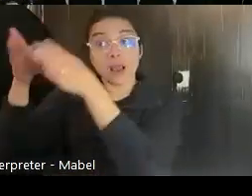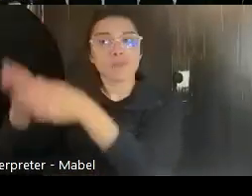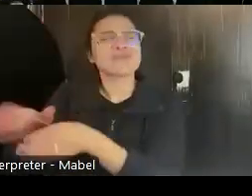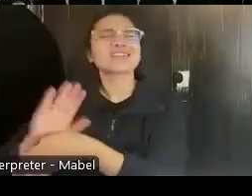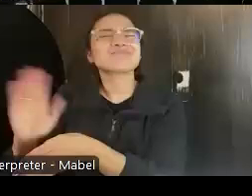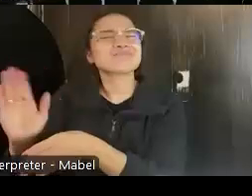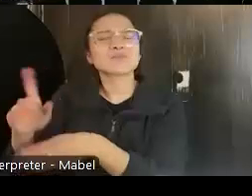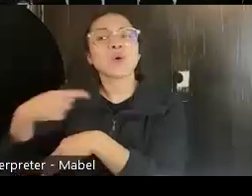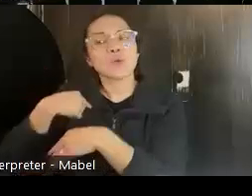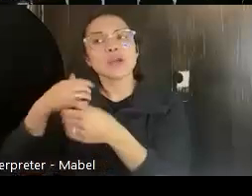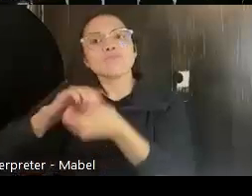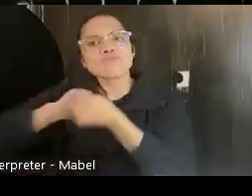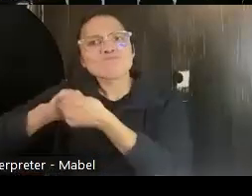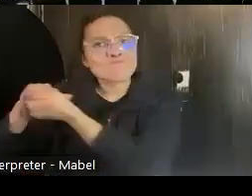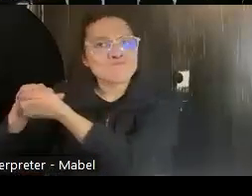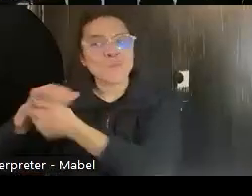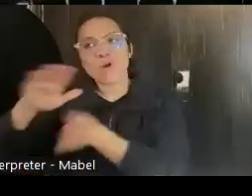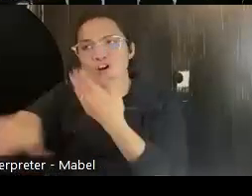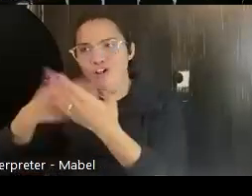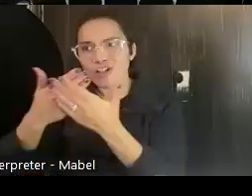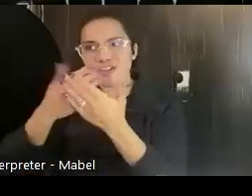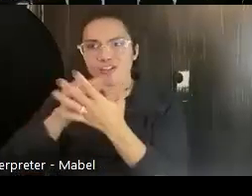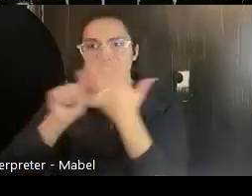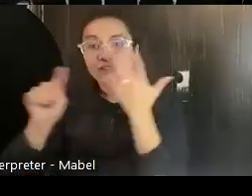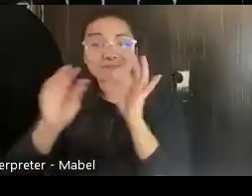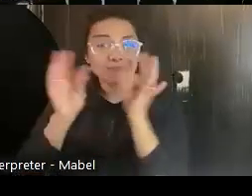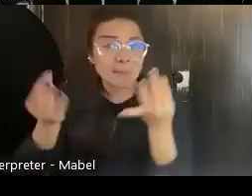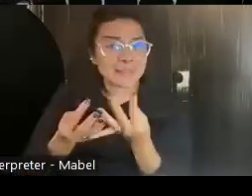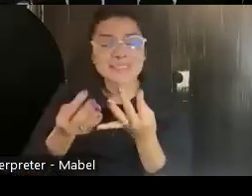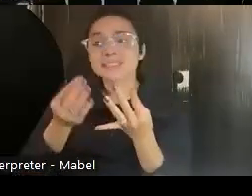when it's clinically appropriate and with other providers that are involved with the family's